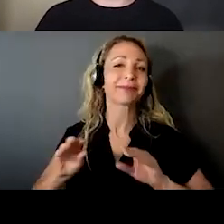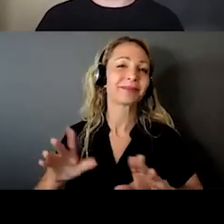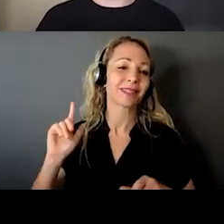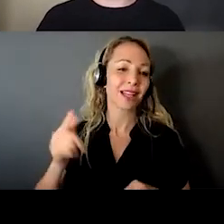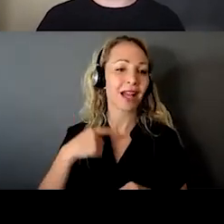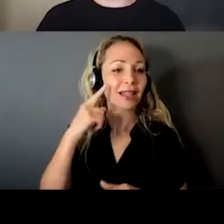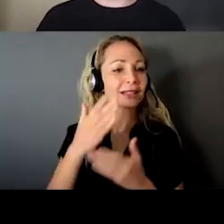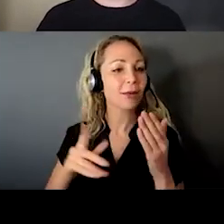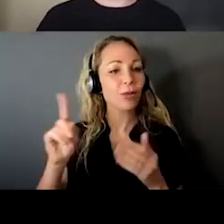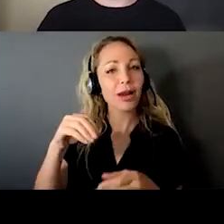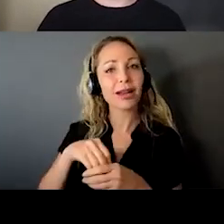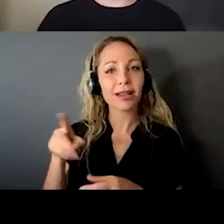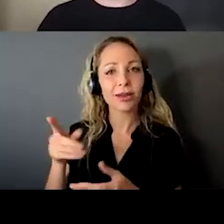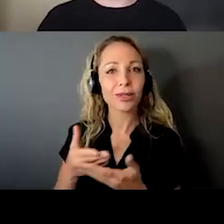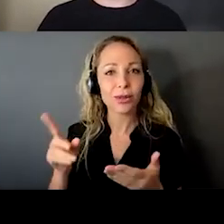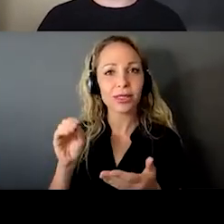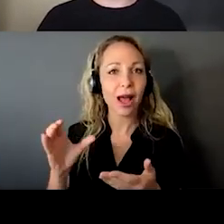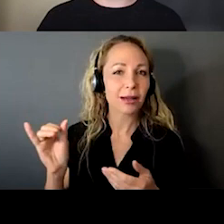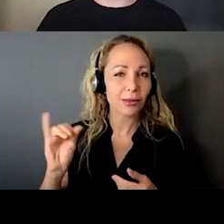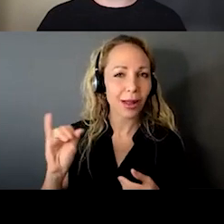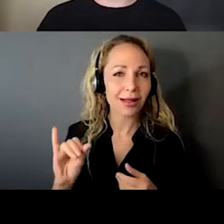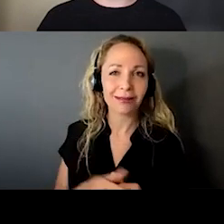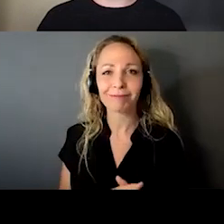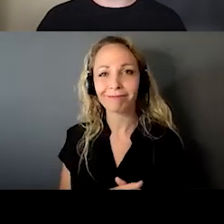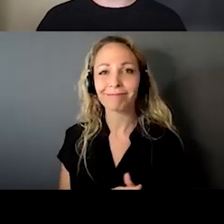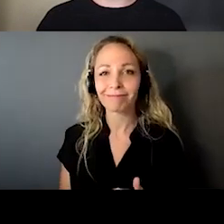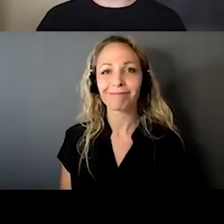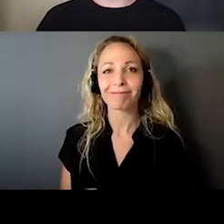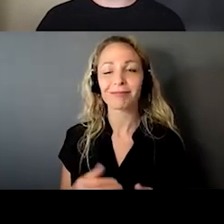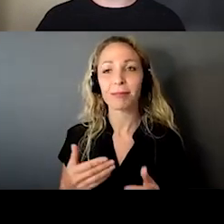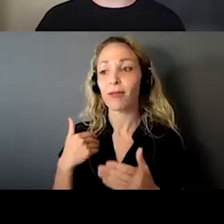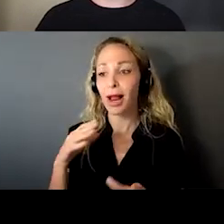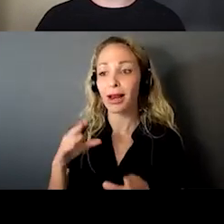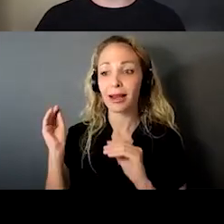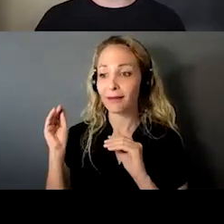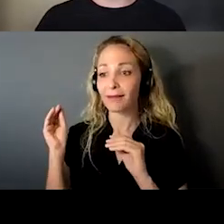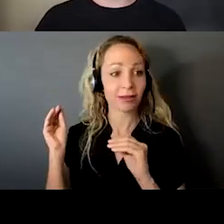BEFORE I LEAVE, DO YOU GUYS HAVE -- ANYONE OF GUYS HAVE CLOSING THOUGHTS ON ANYTHING HERE?